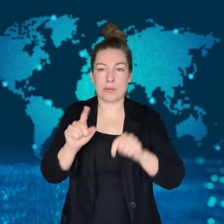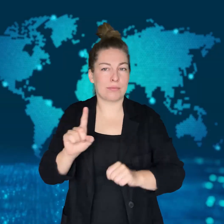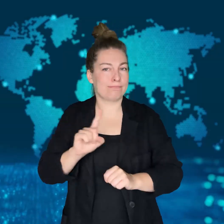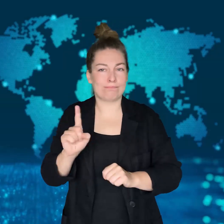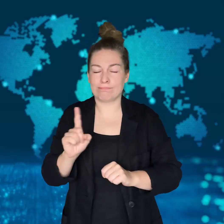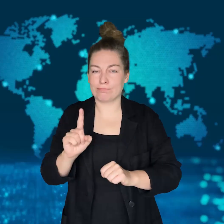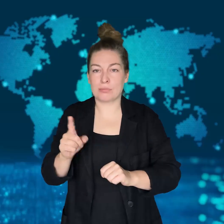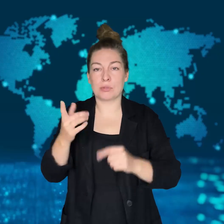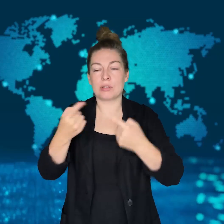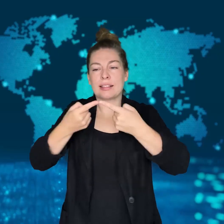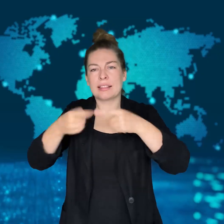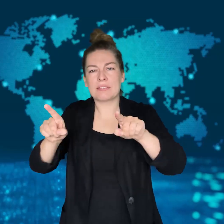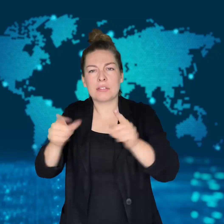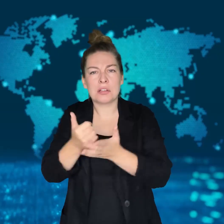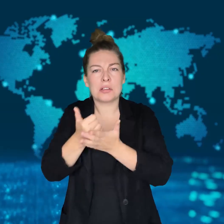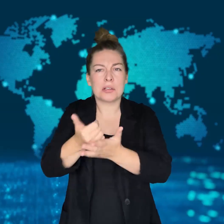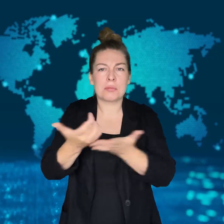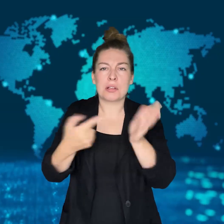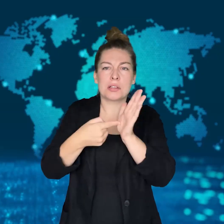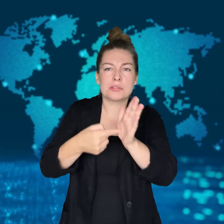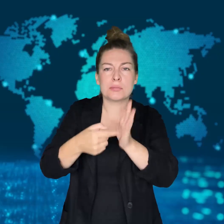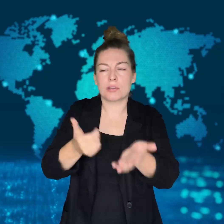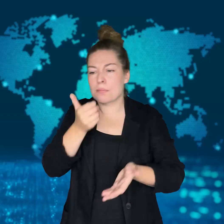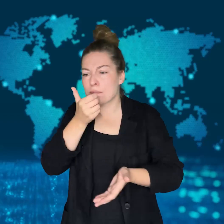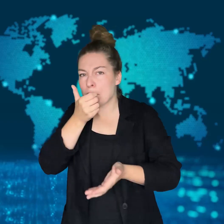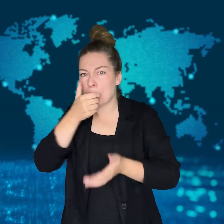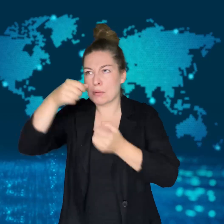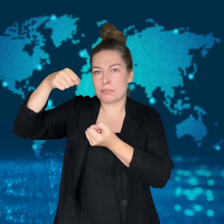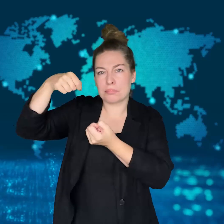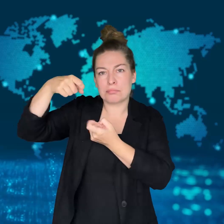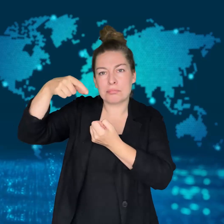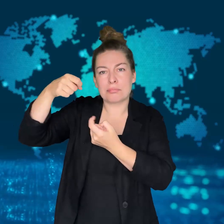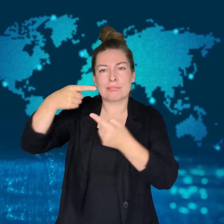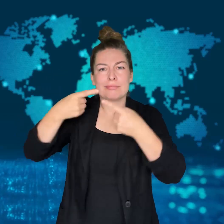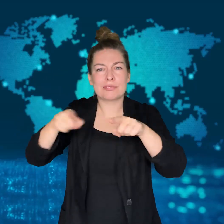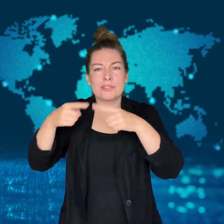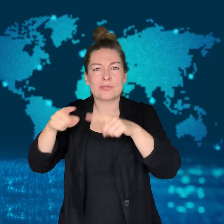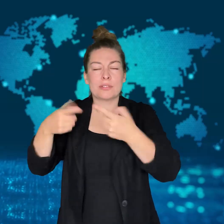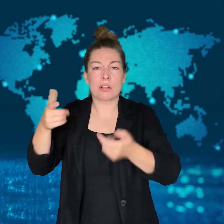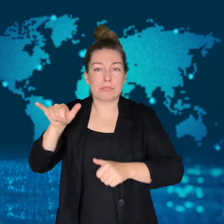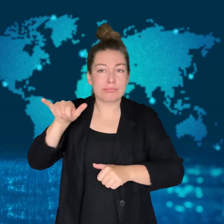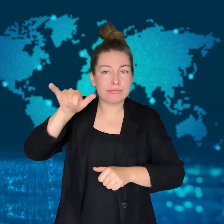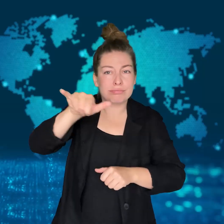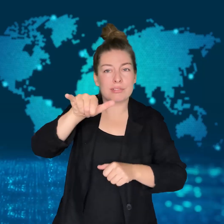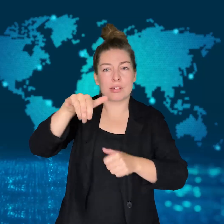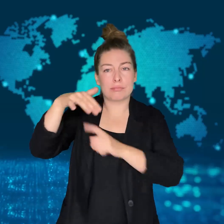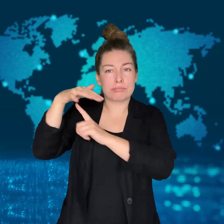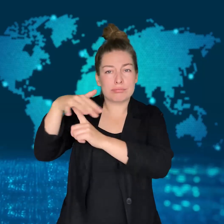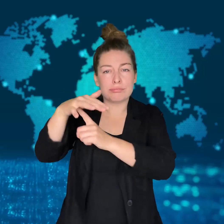such as communications, airlift and medical aid,